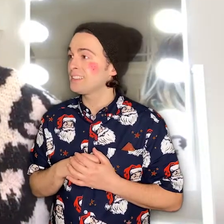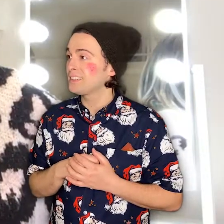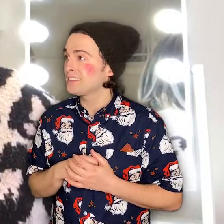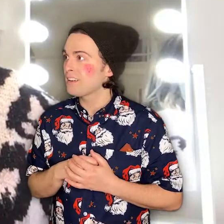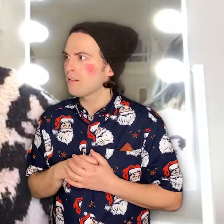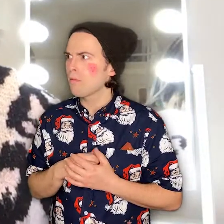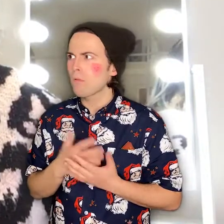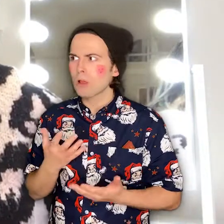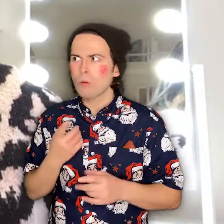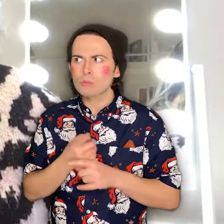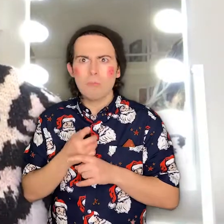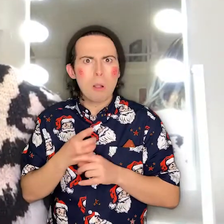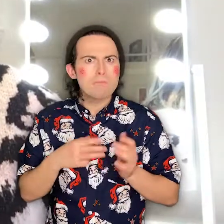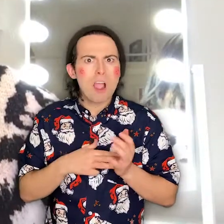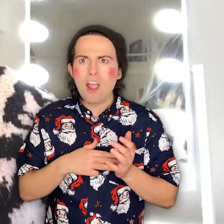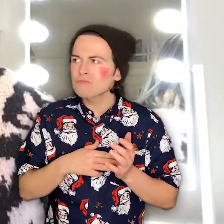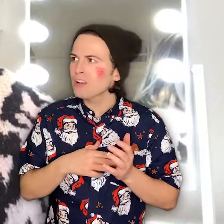honking farts. She’s like a walking creaky floorboard.